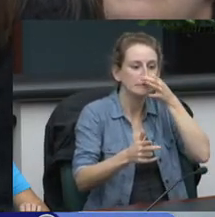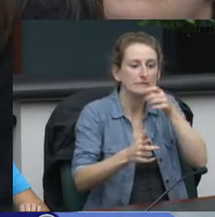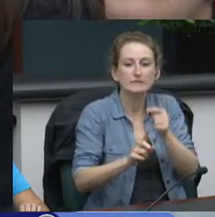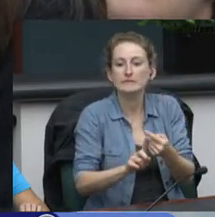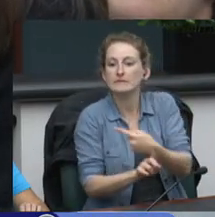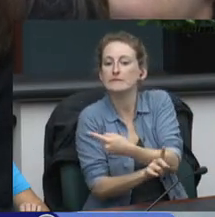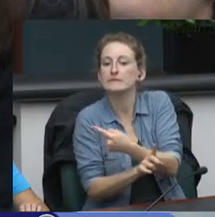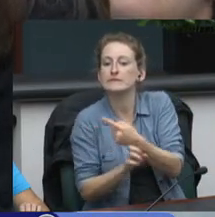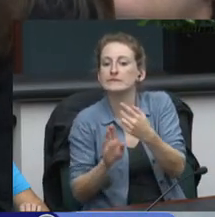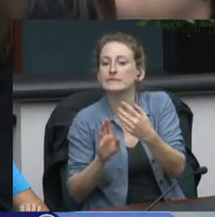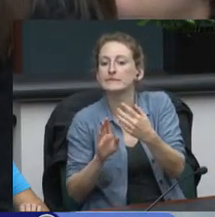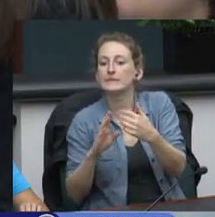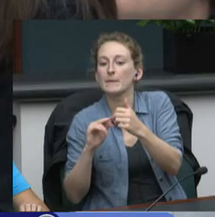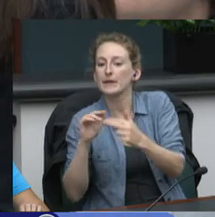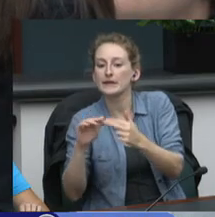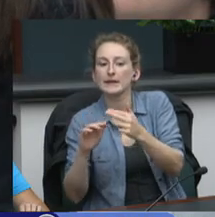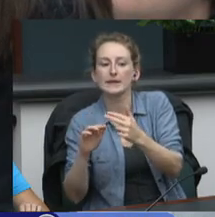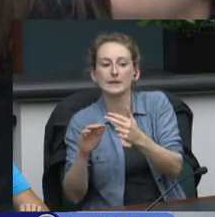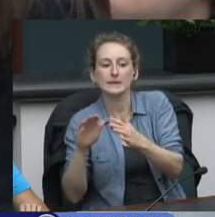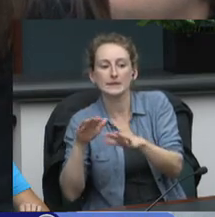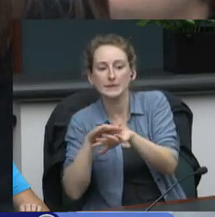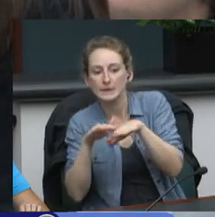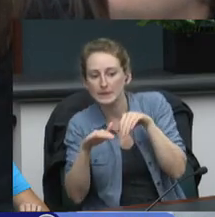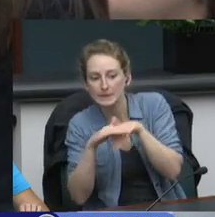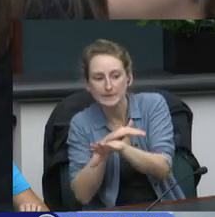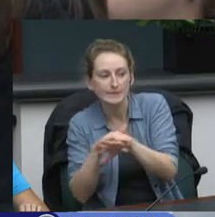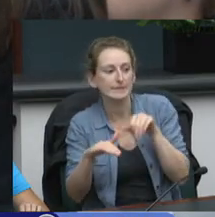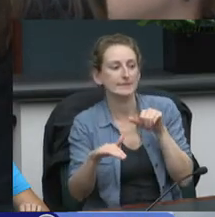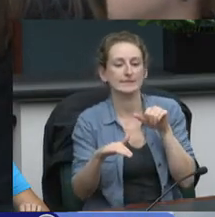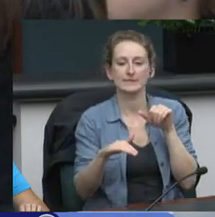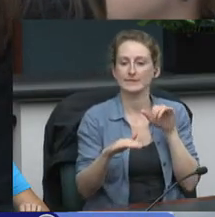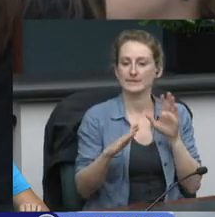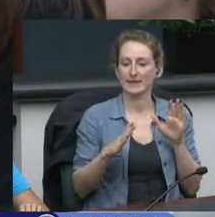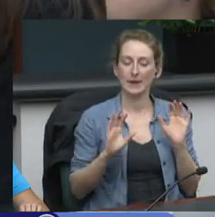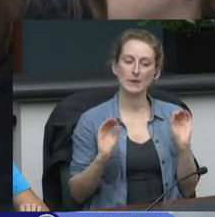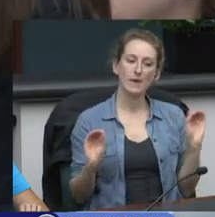a sidewalk and finally it results in a low density of development that can keep